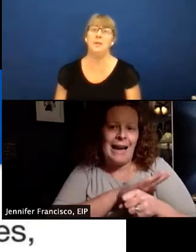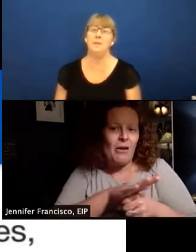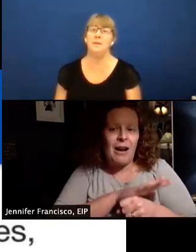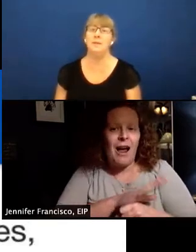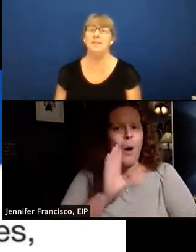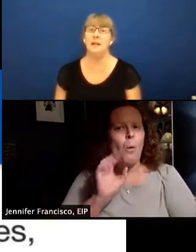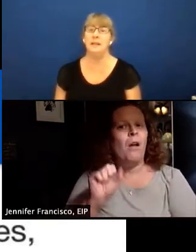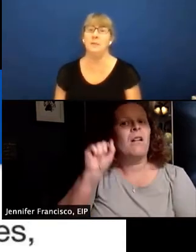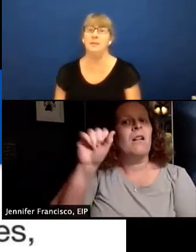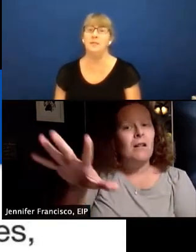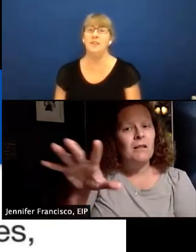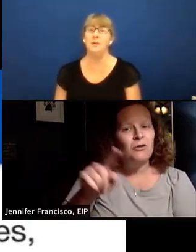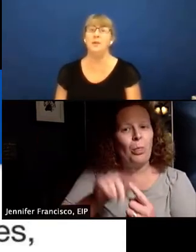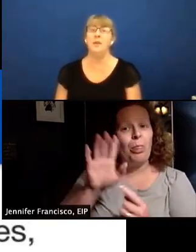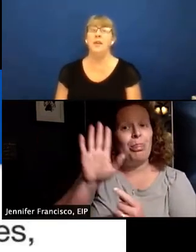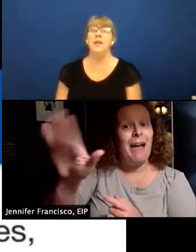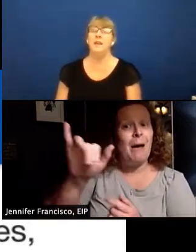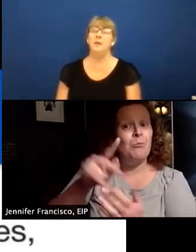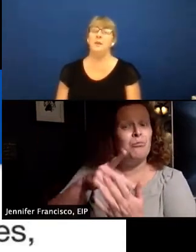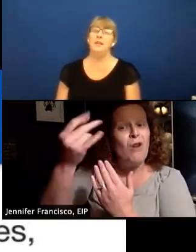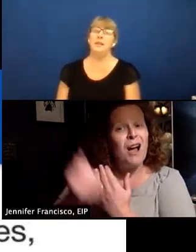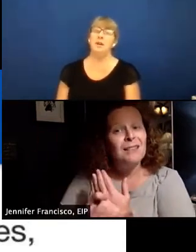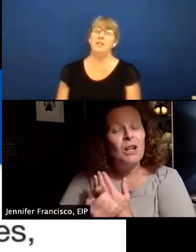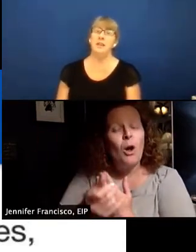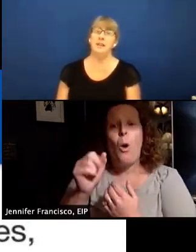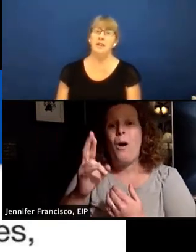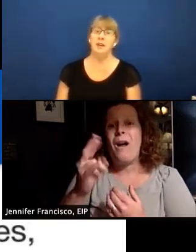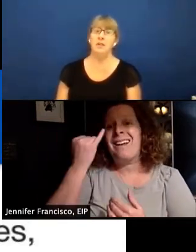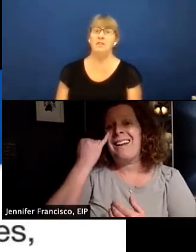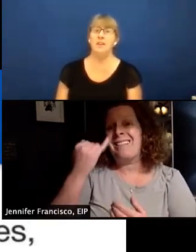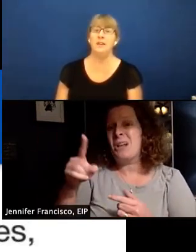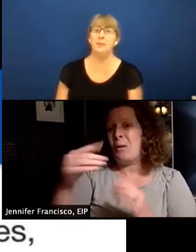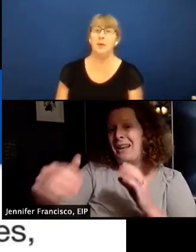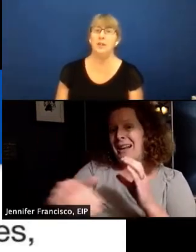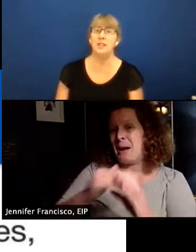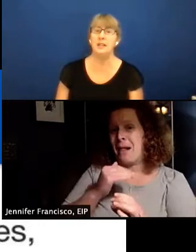that maybe it's not in my field. Then we contact the other various projects,